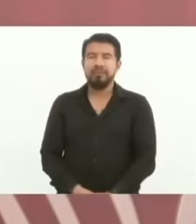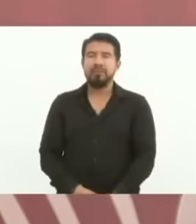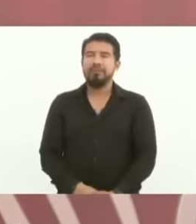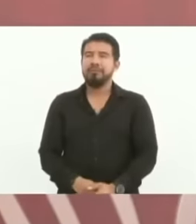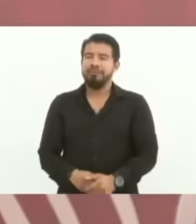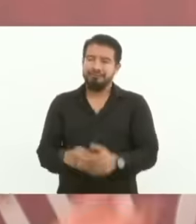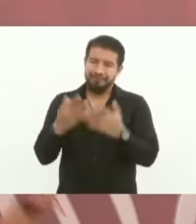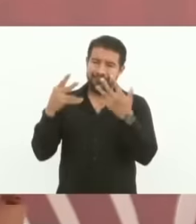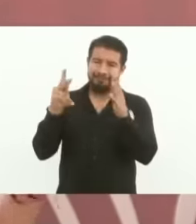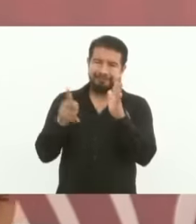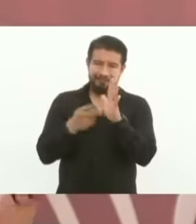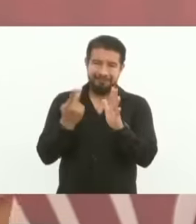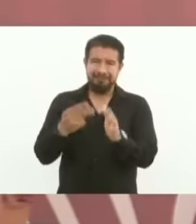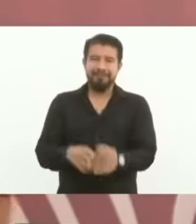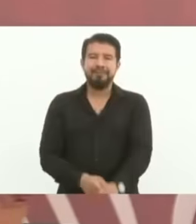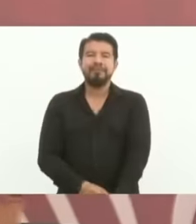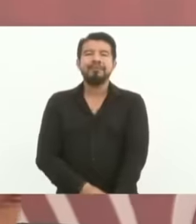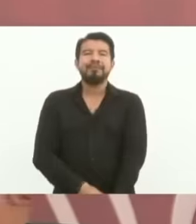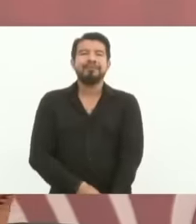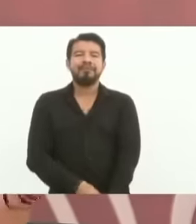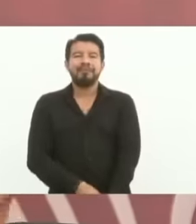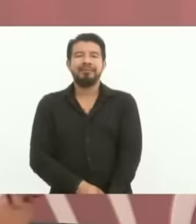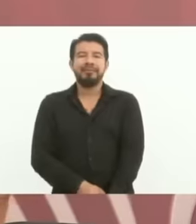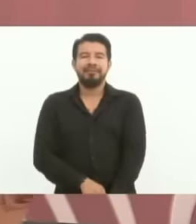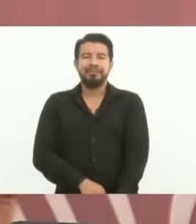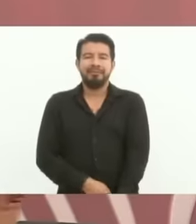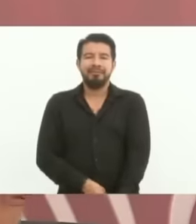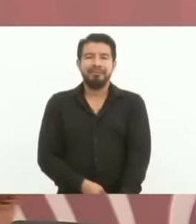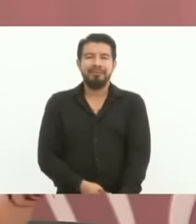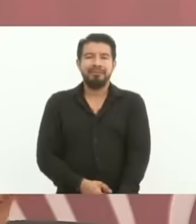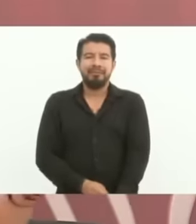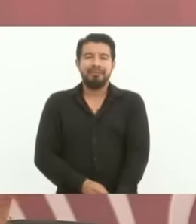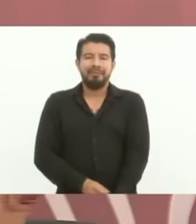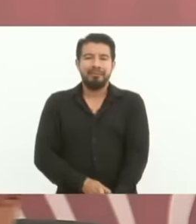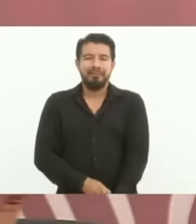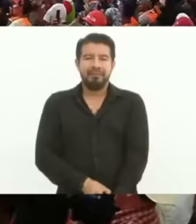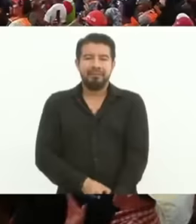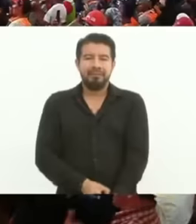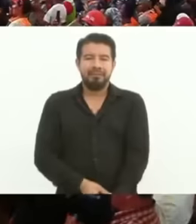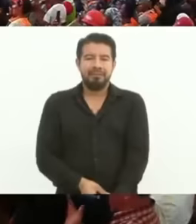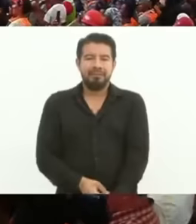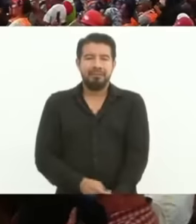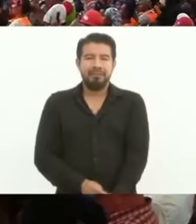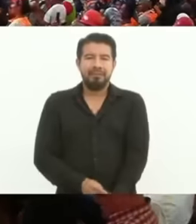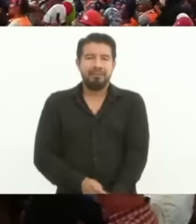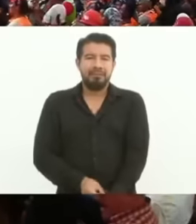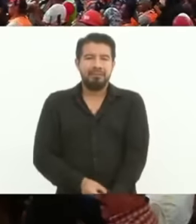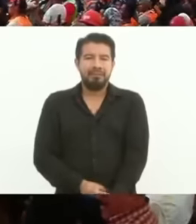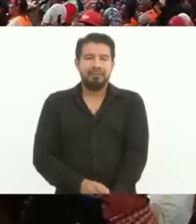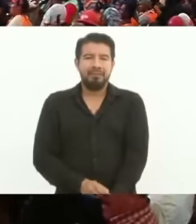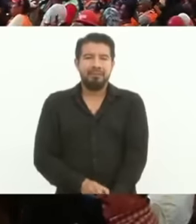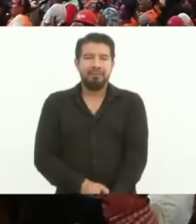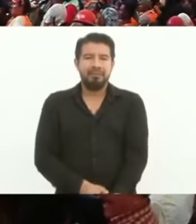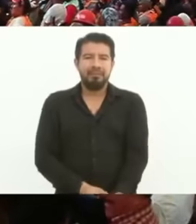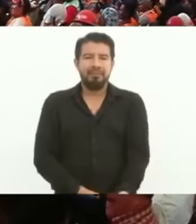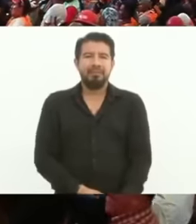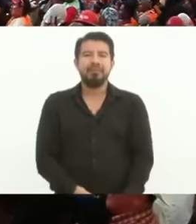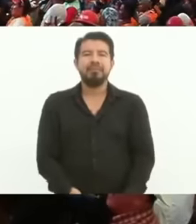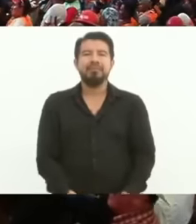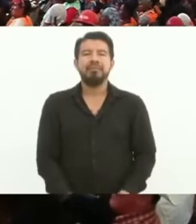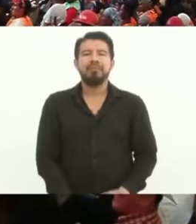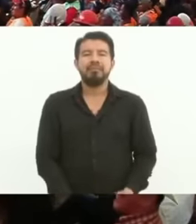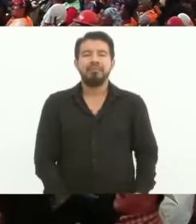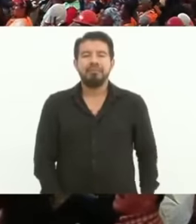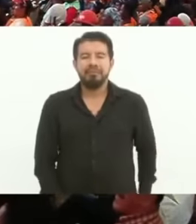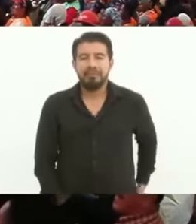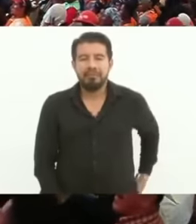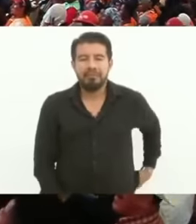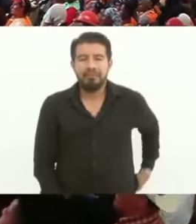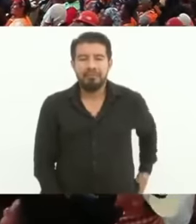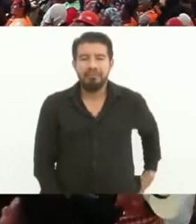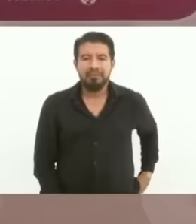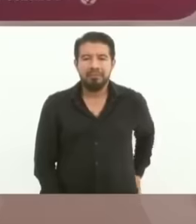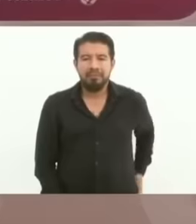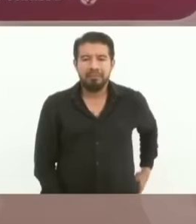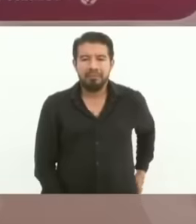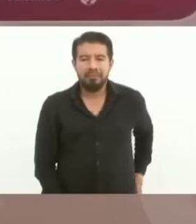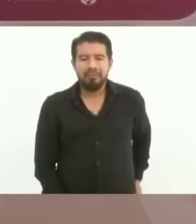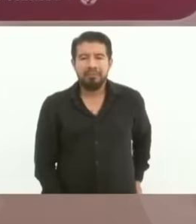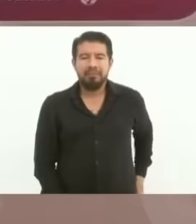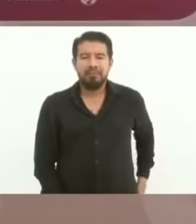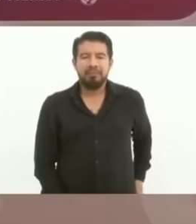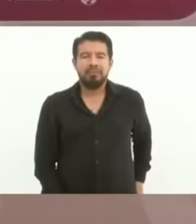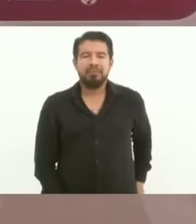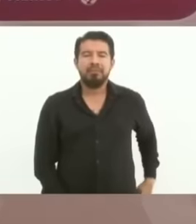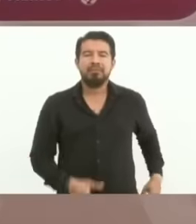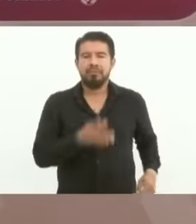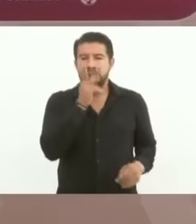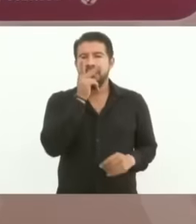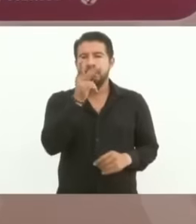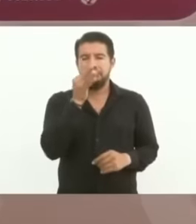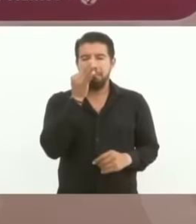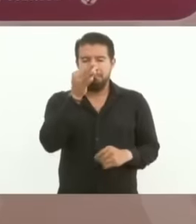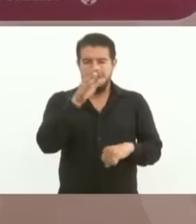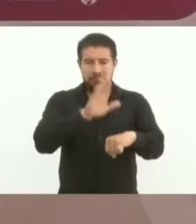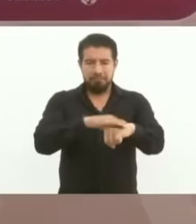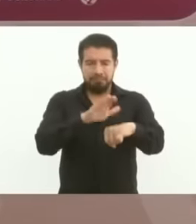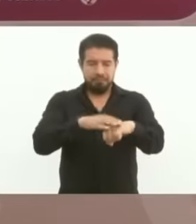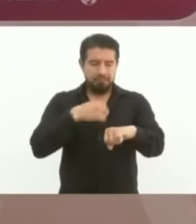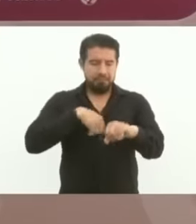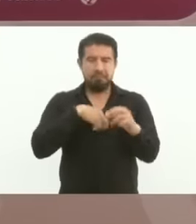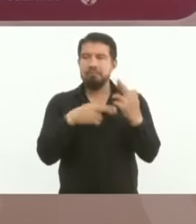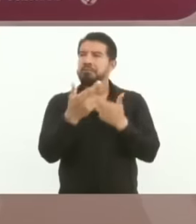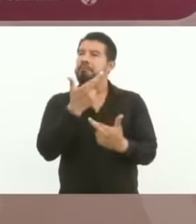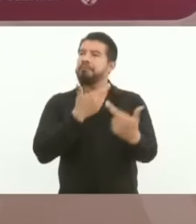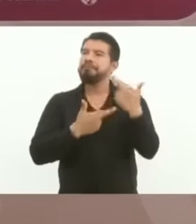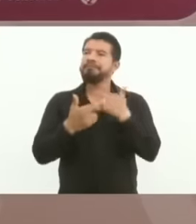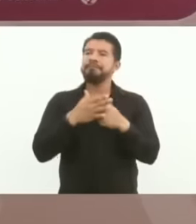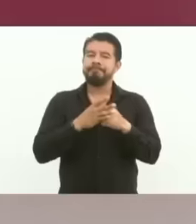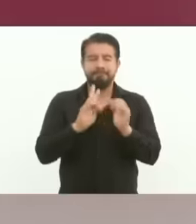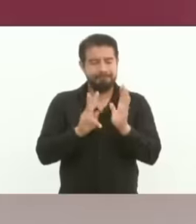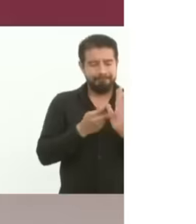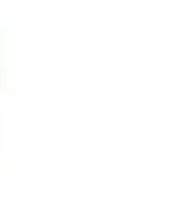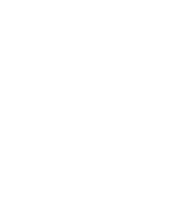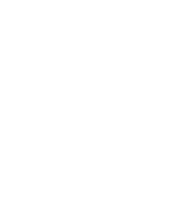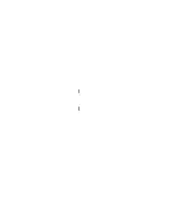then So we are going to return now in the last days of September we are going to give